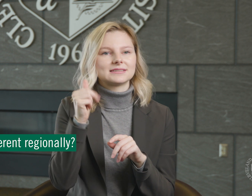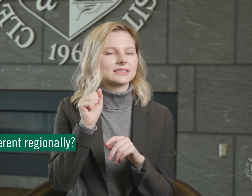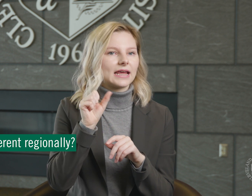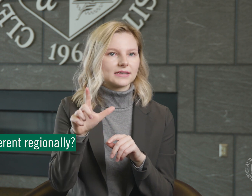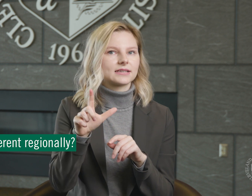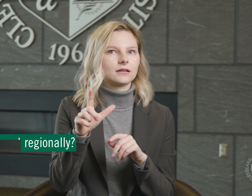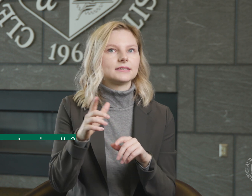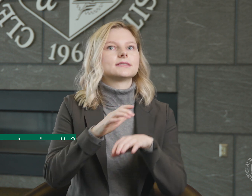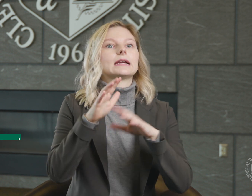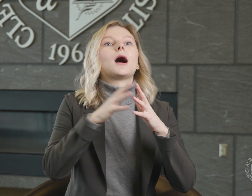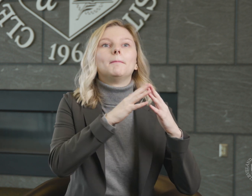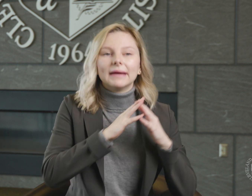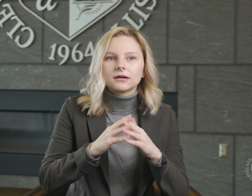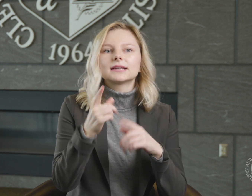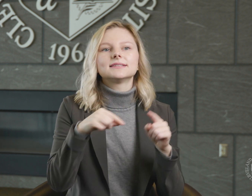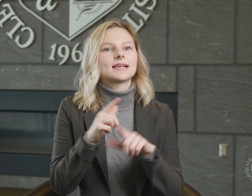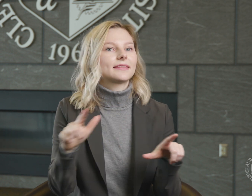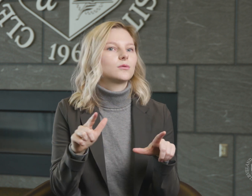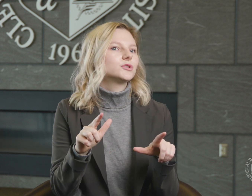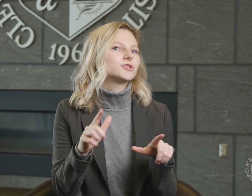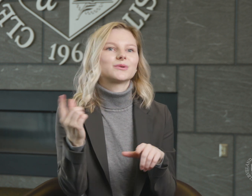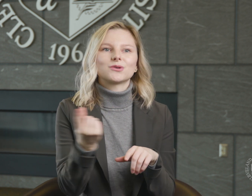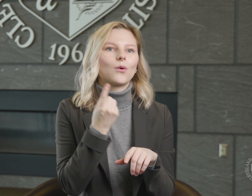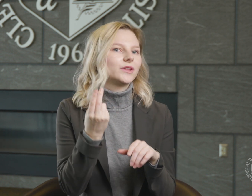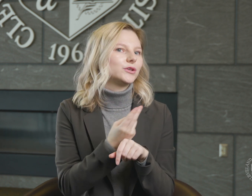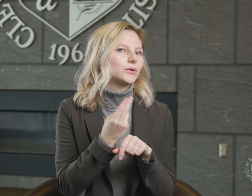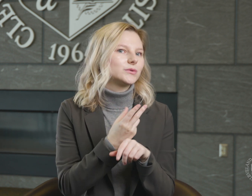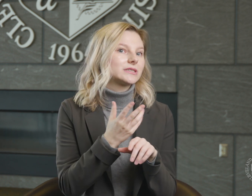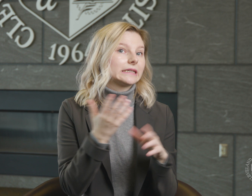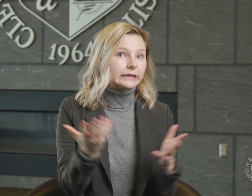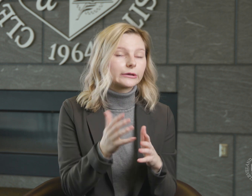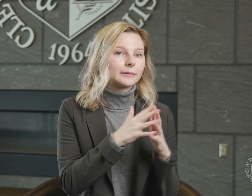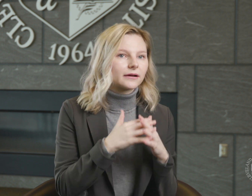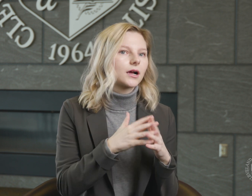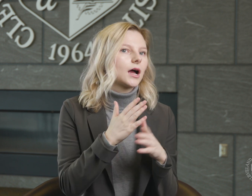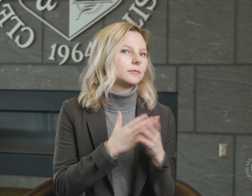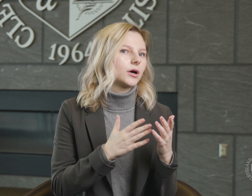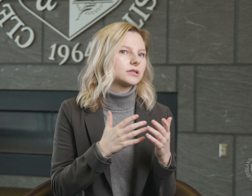is that ASL it's like American Sign Language so it's only used here in America and parts